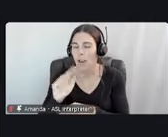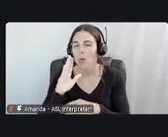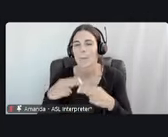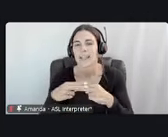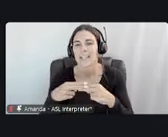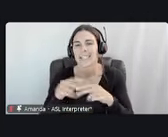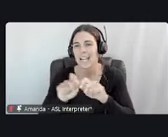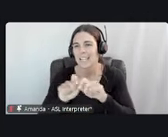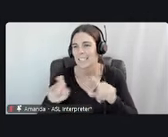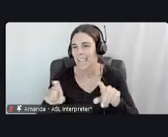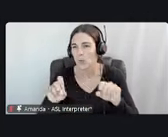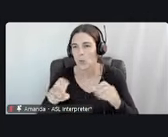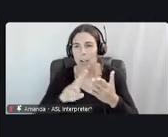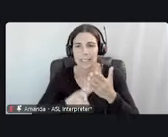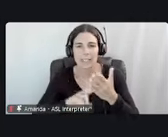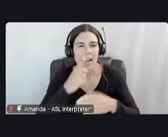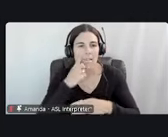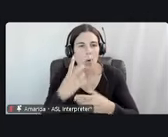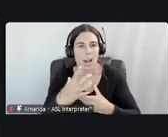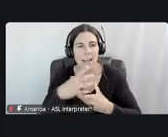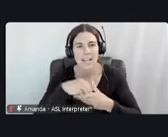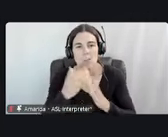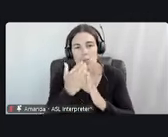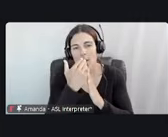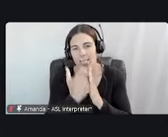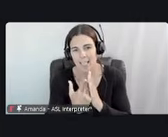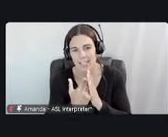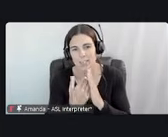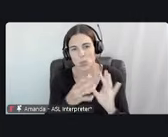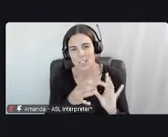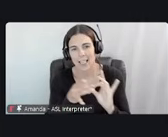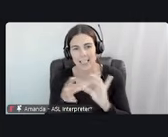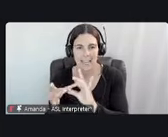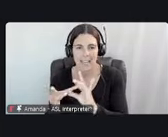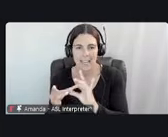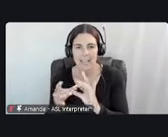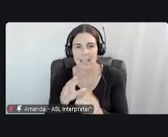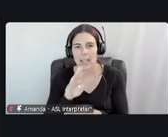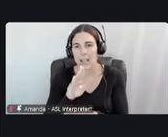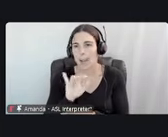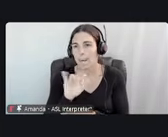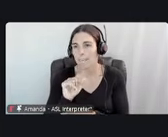sign up for our engagement list there. The link the bit.ly link there. You can use the QR code